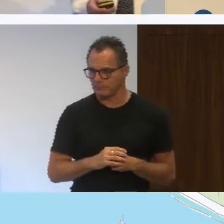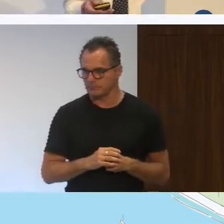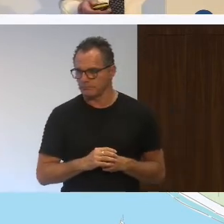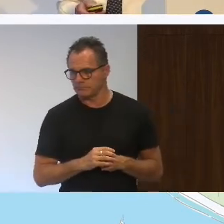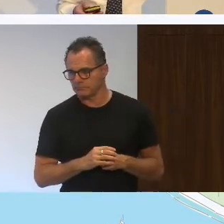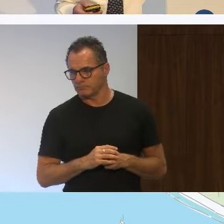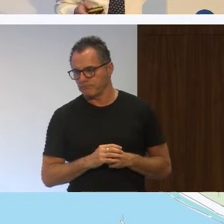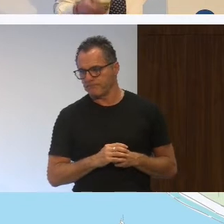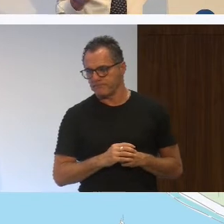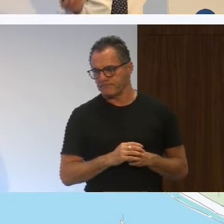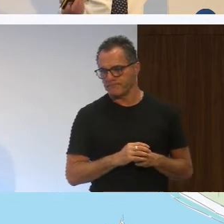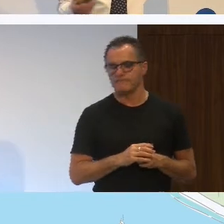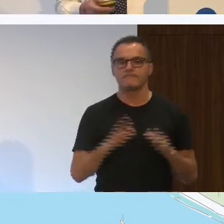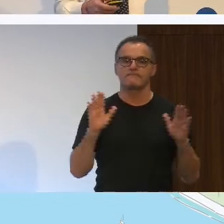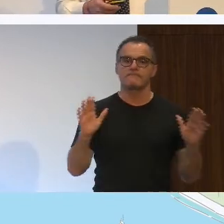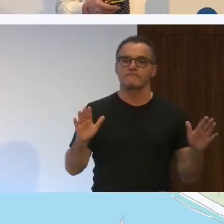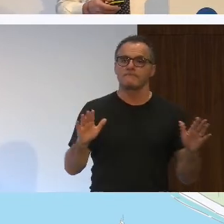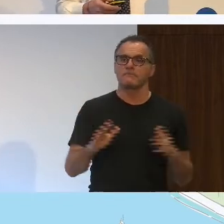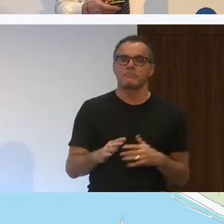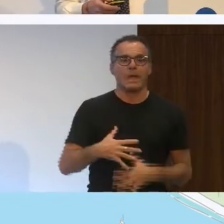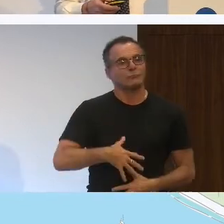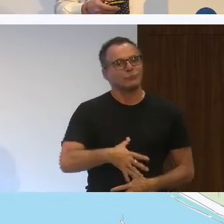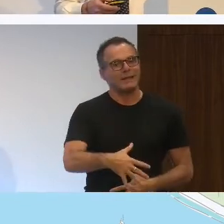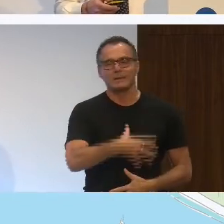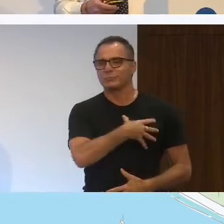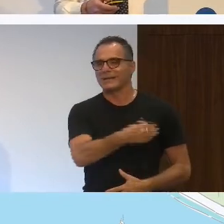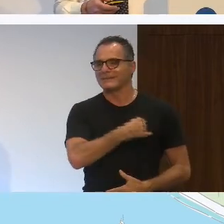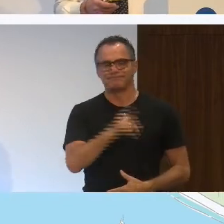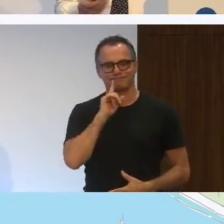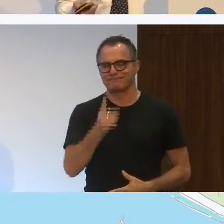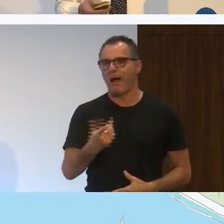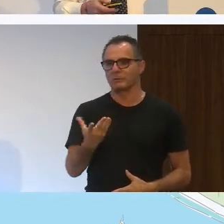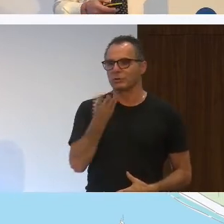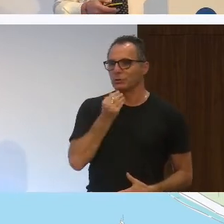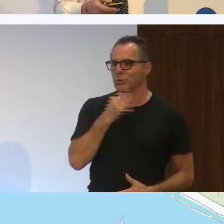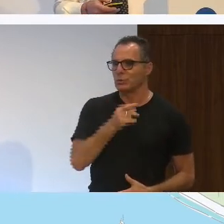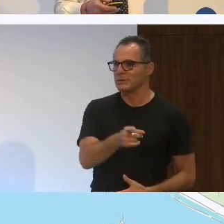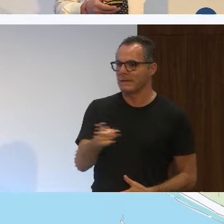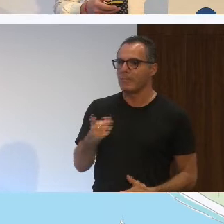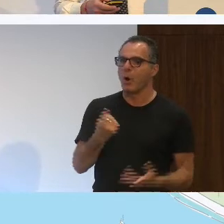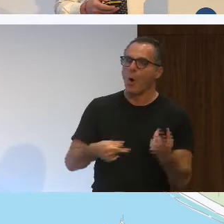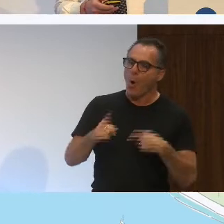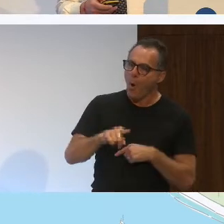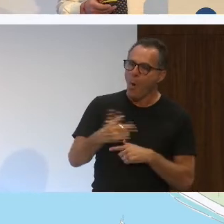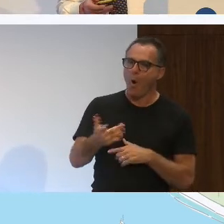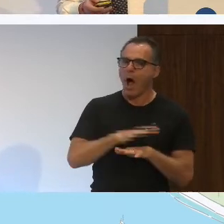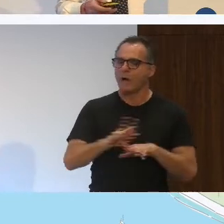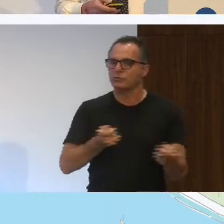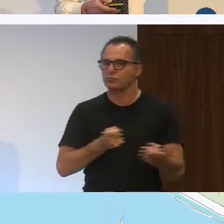So again, you can't use them in pregnancy or breastfeeding. You can't use them when you've got uncontrolled hypertension or heart disease.